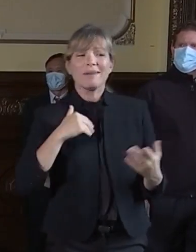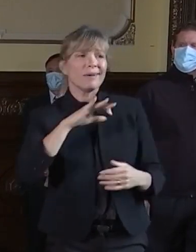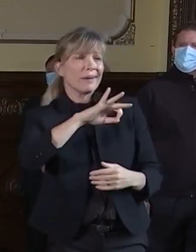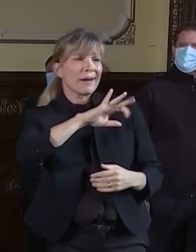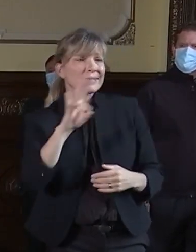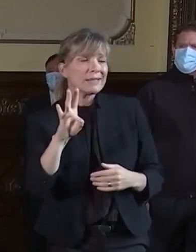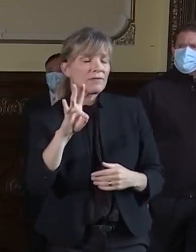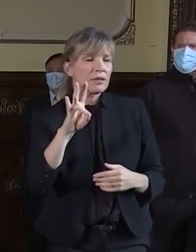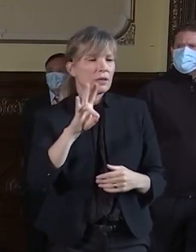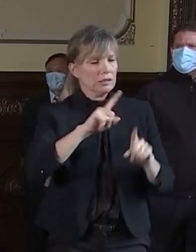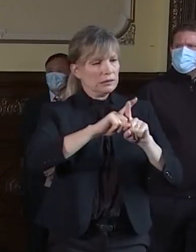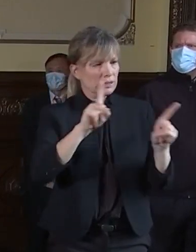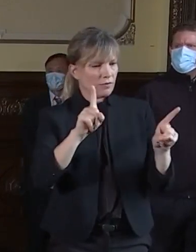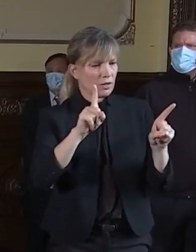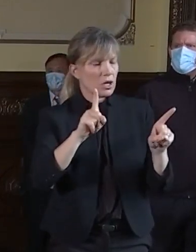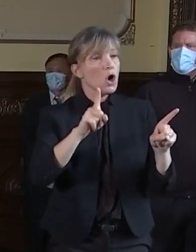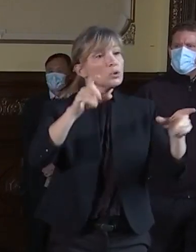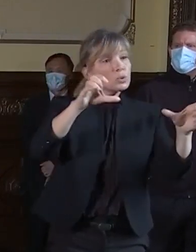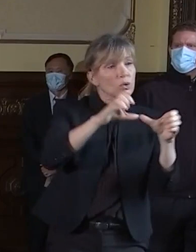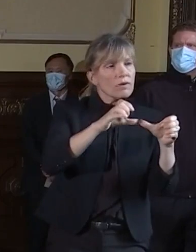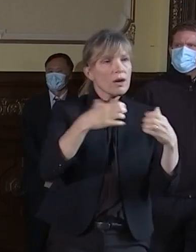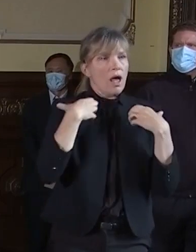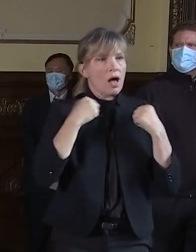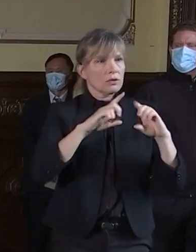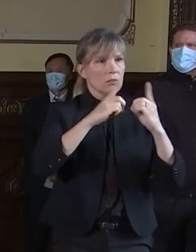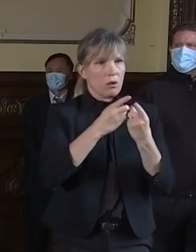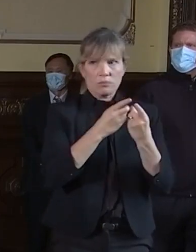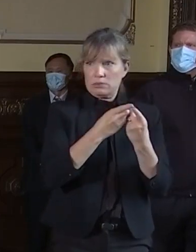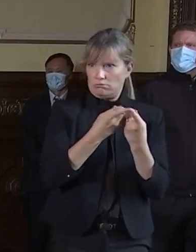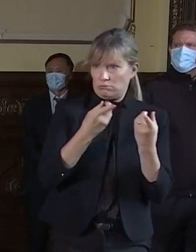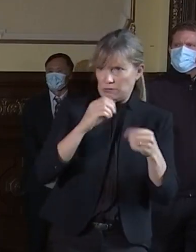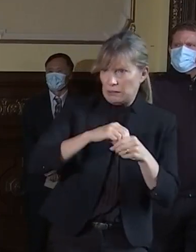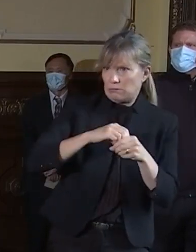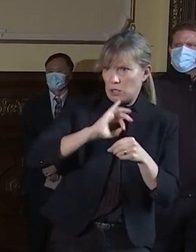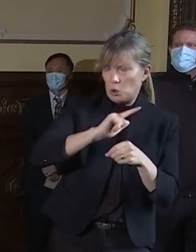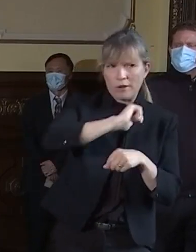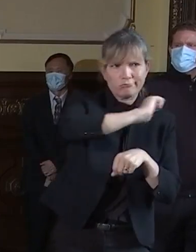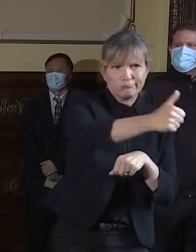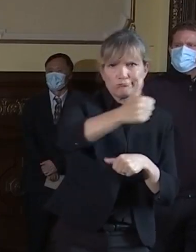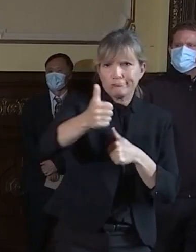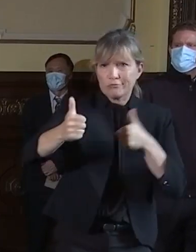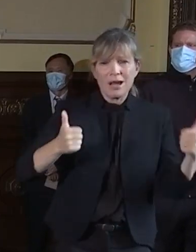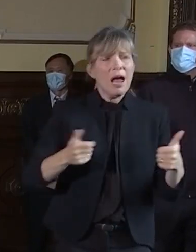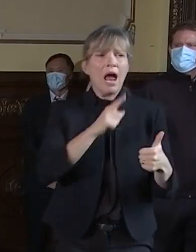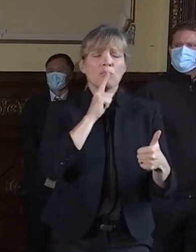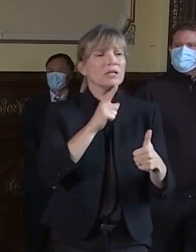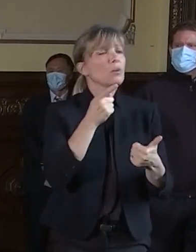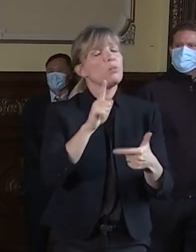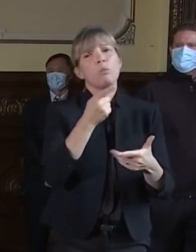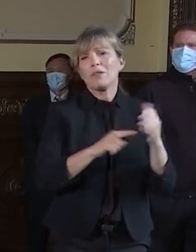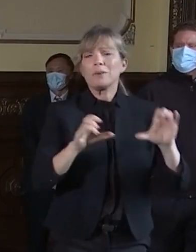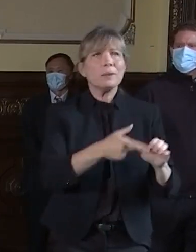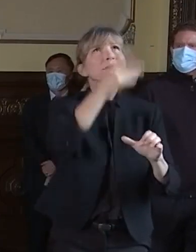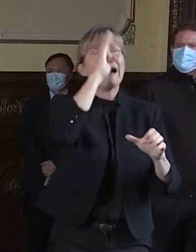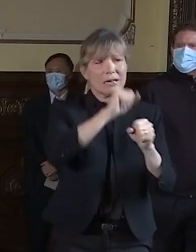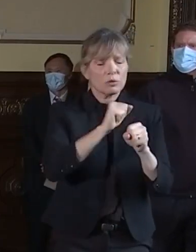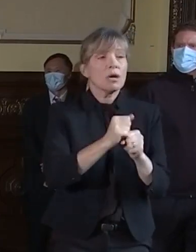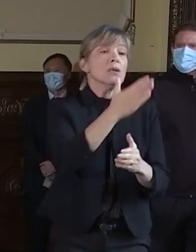DEPARTMENTS. WE HAVE 97 DIFFERENT CERTIFIED HEALTH DEPARTMENTS THROUGHOUT